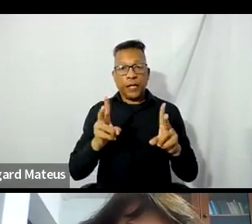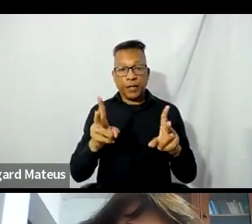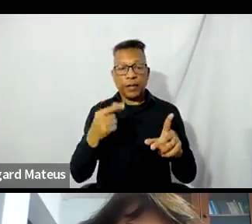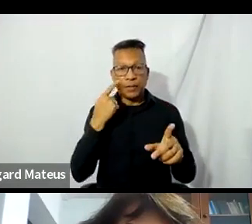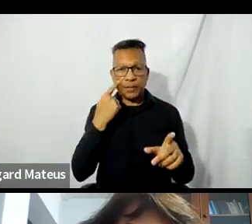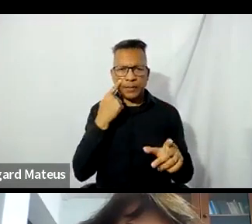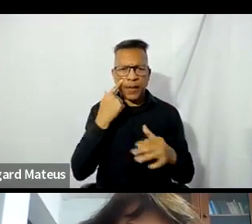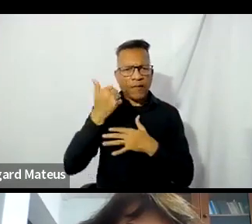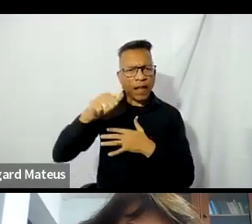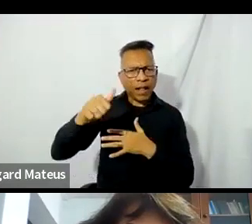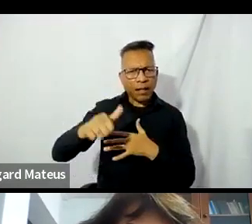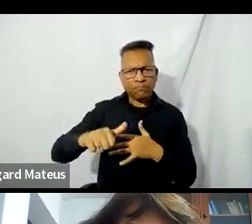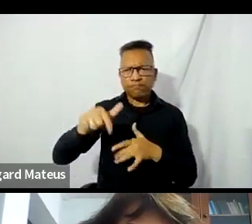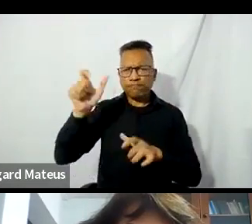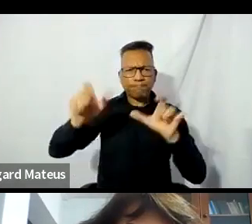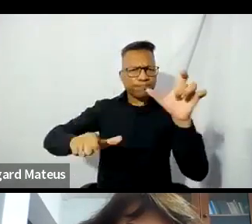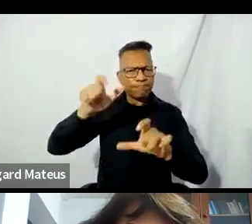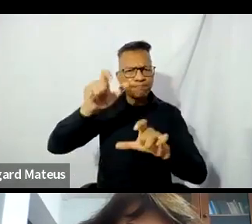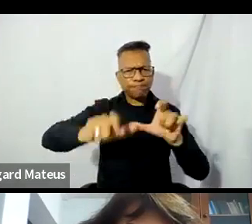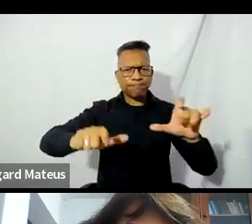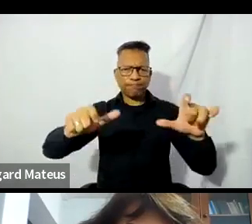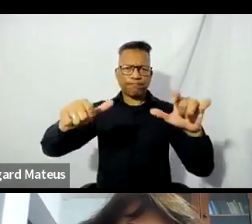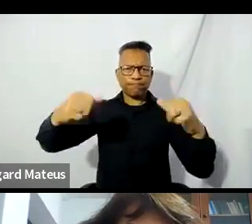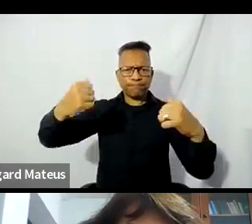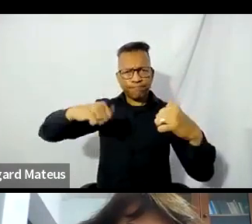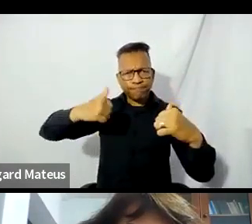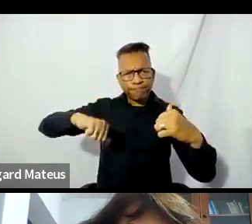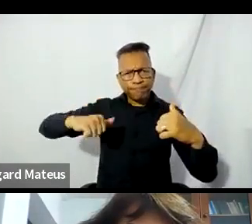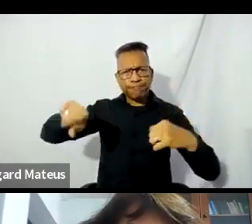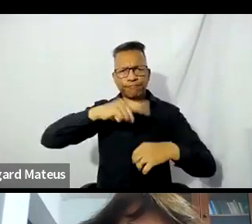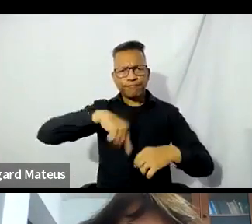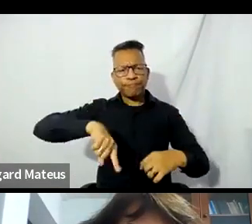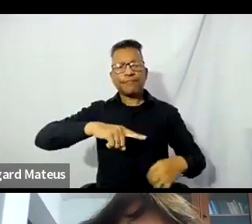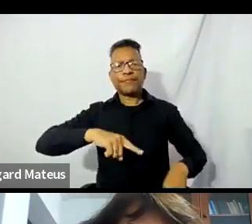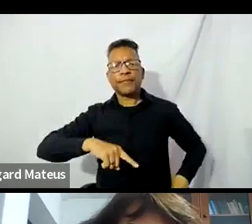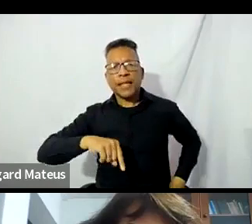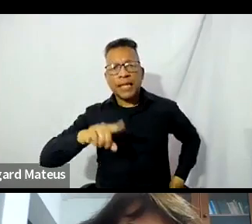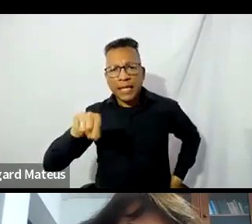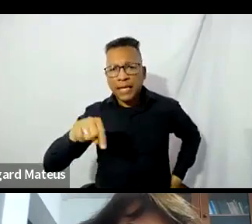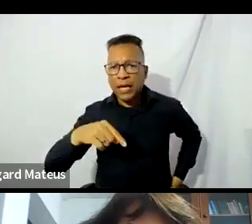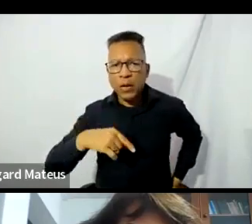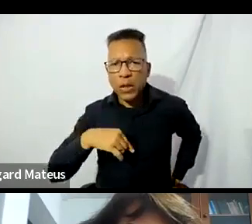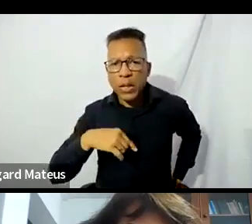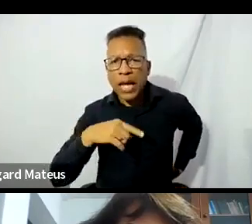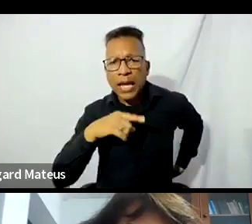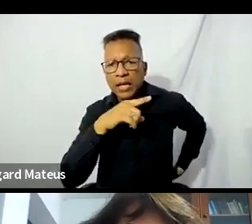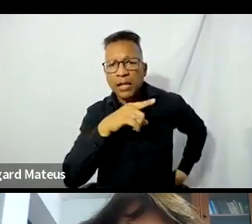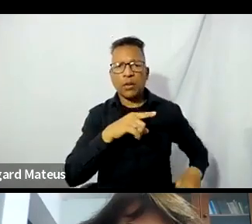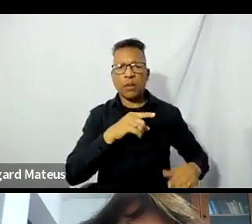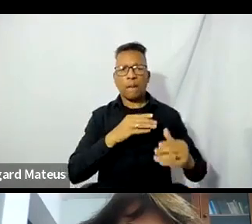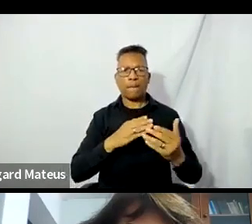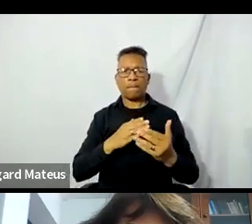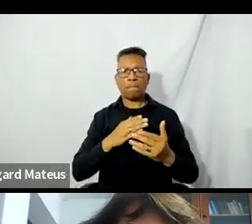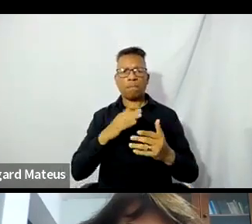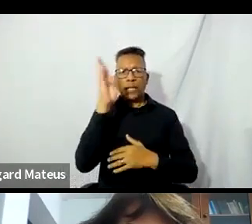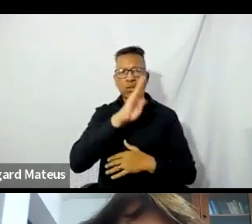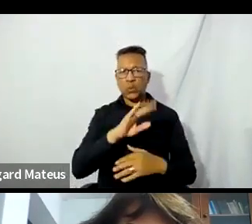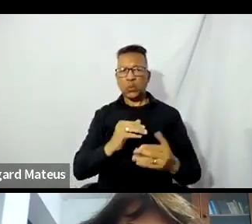observed by several people you you know just come in, and your classroom, which is something which is something i'm so not what's so what's so not used in what's so not used in brazil